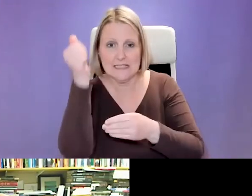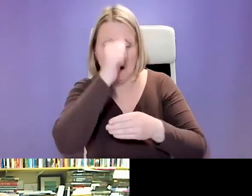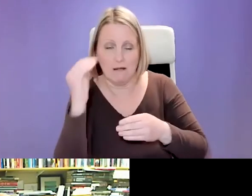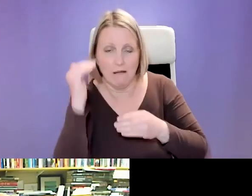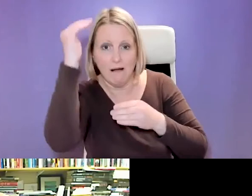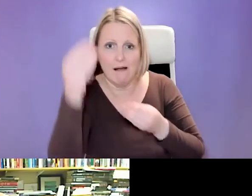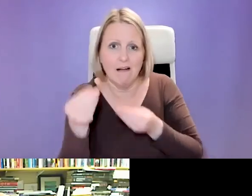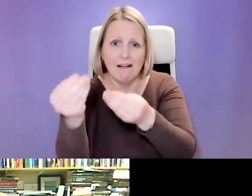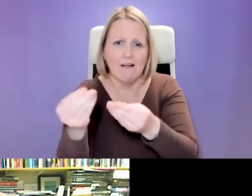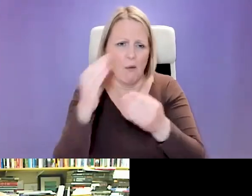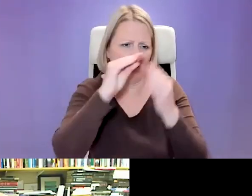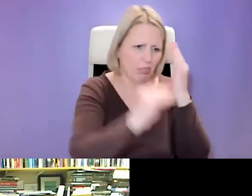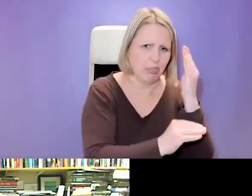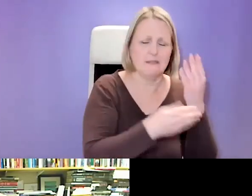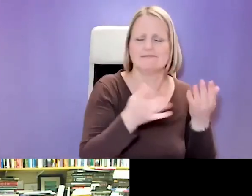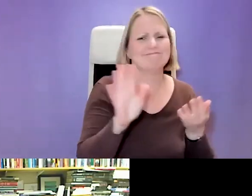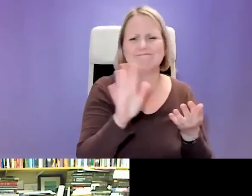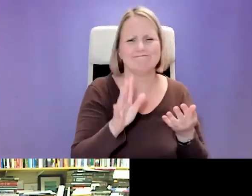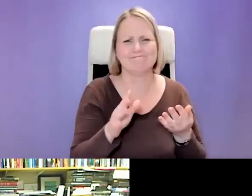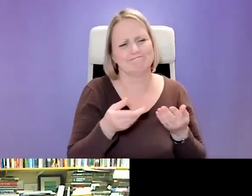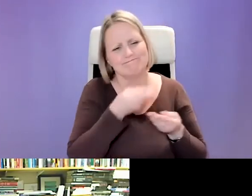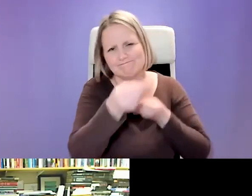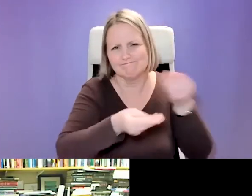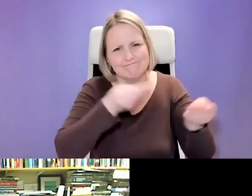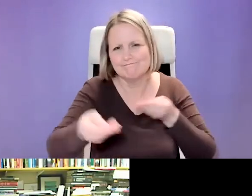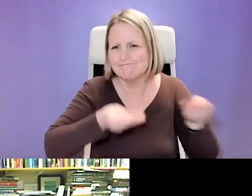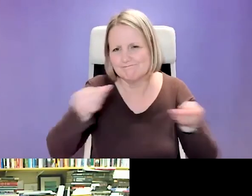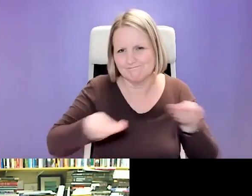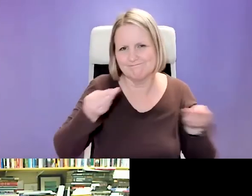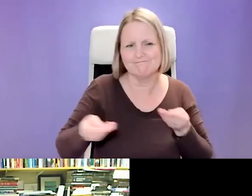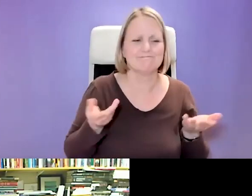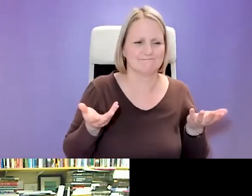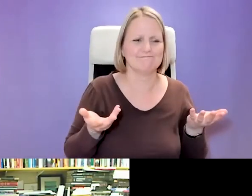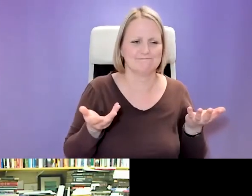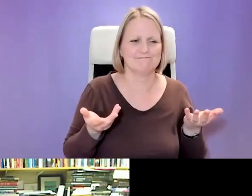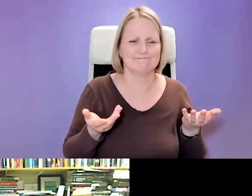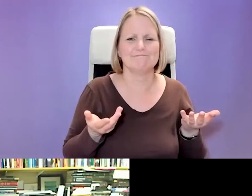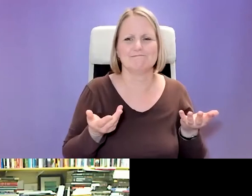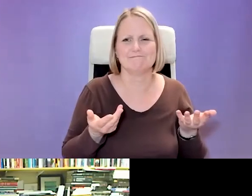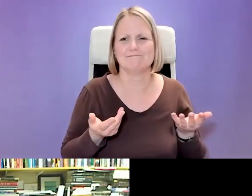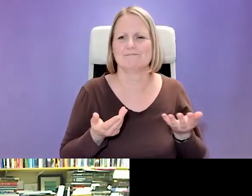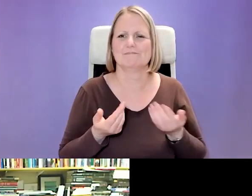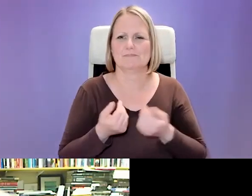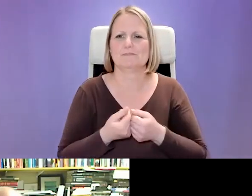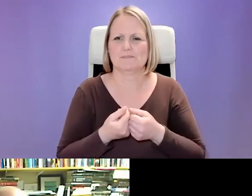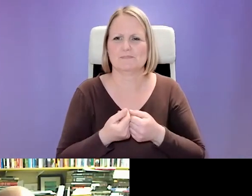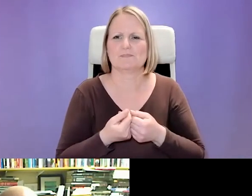is the least smart or the person who can do some task that our society values or society that,